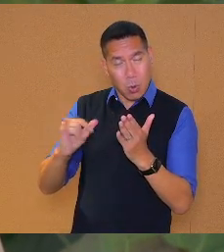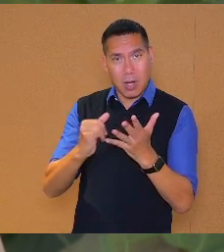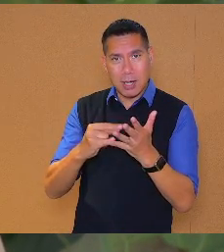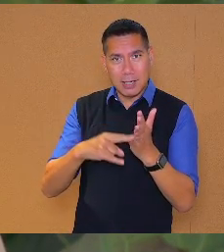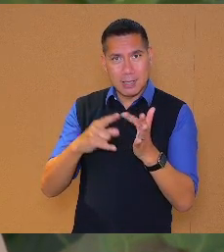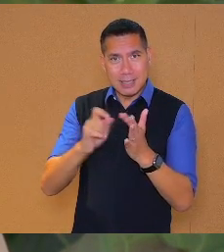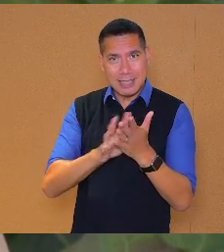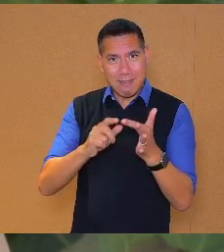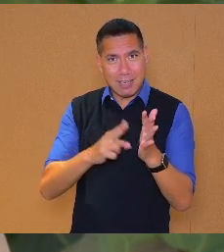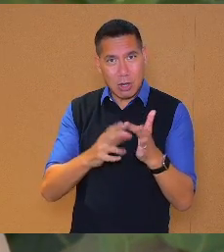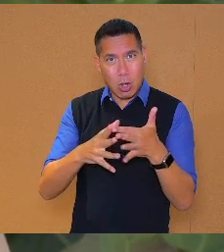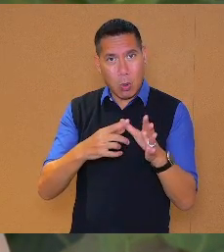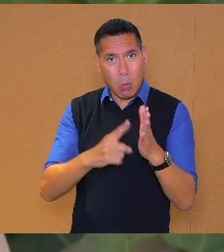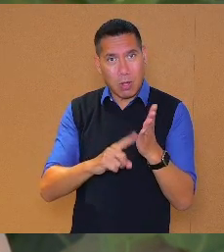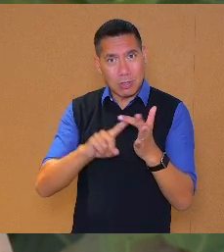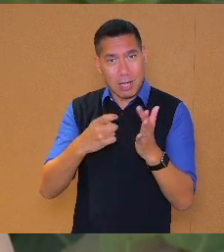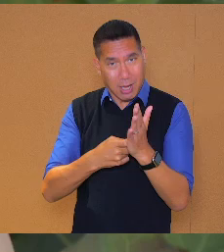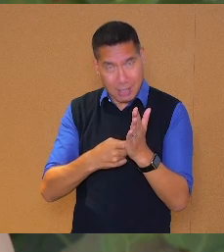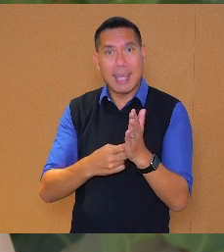able to honour his legacy to the Stephen Walter Excellence in Health Promotion Marketing Award category.